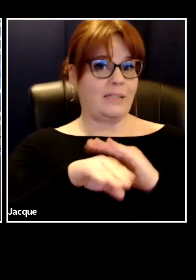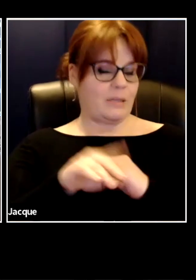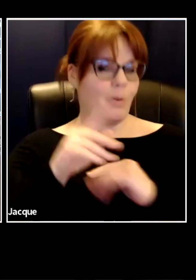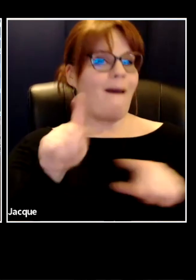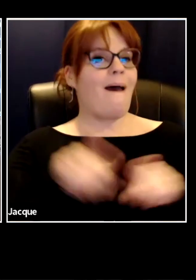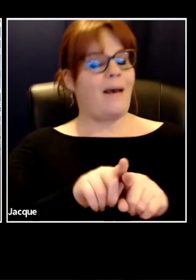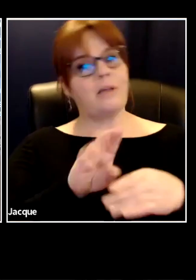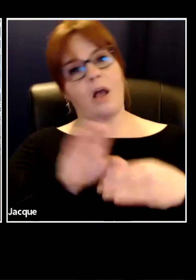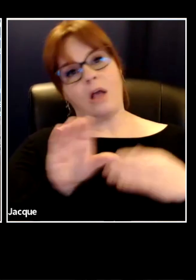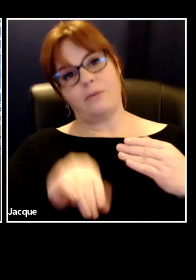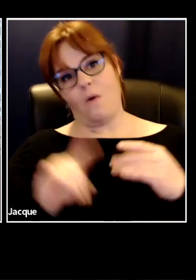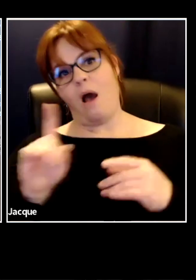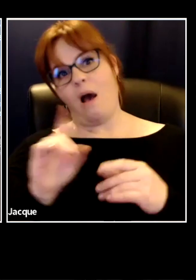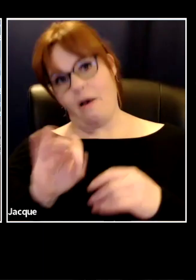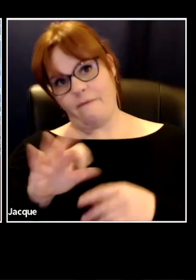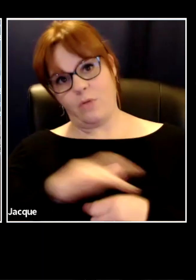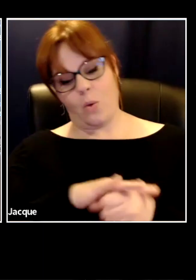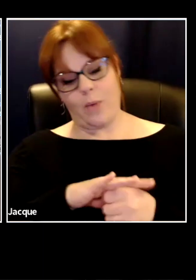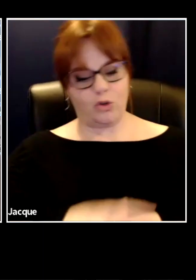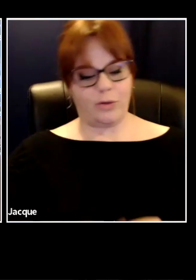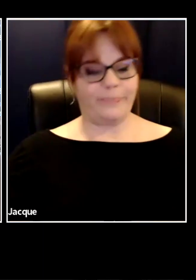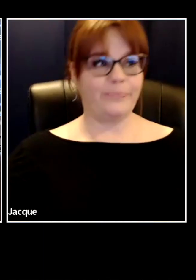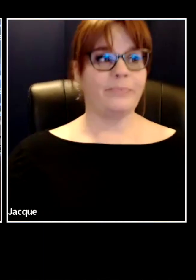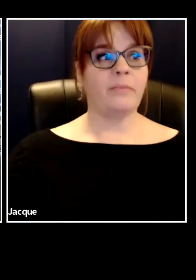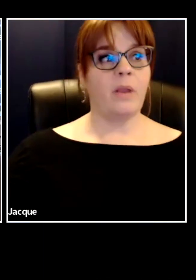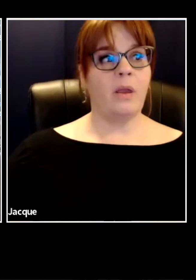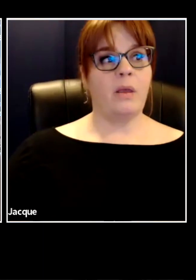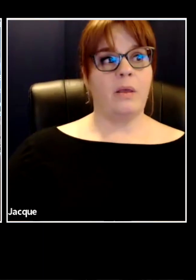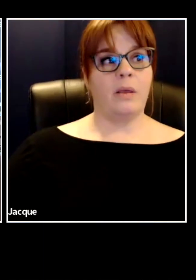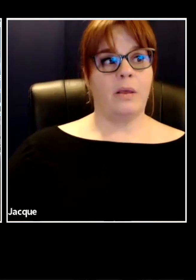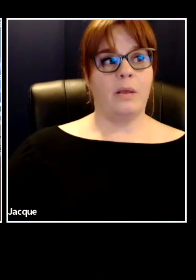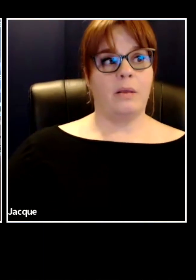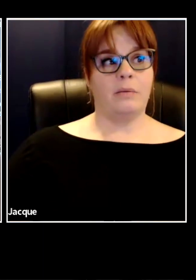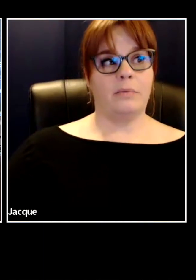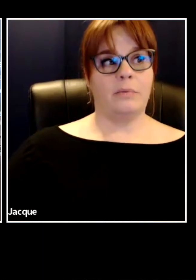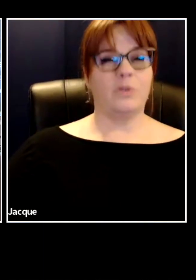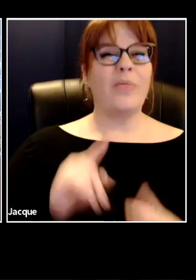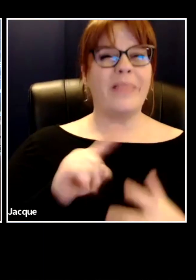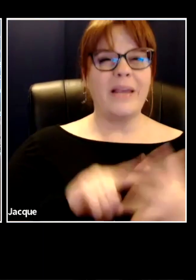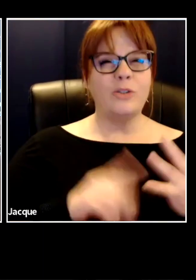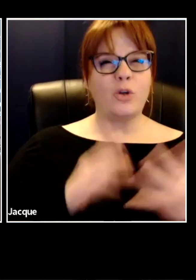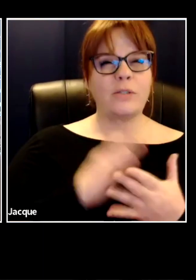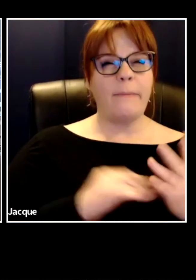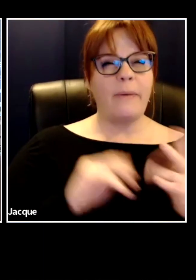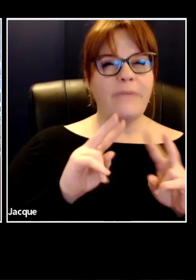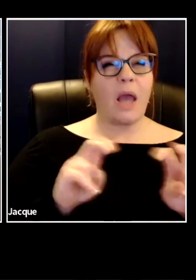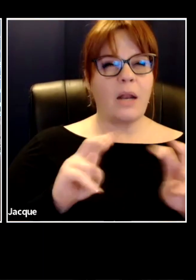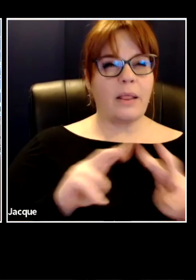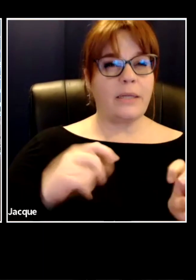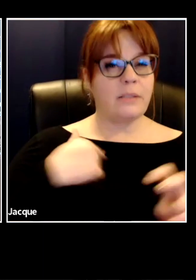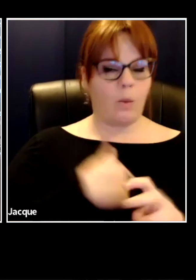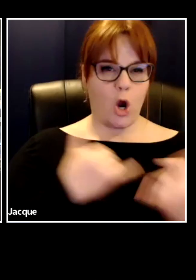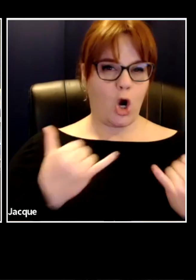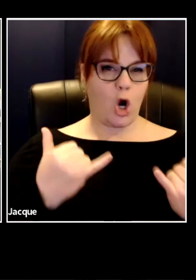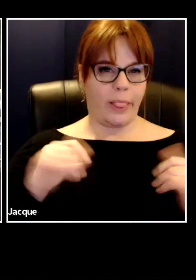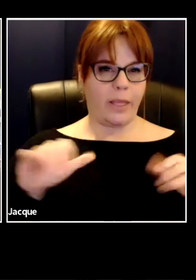these locations are. Um so these are some of the analytics that we are currently doing. Uh, is